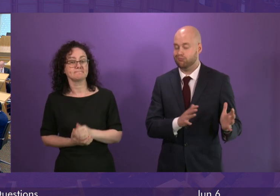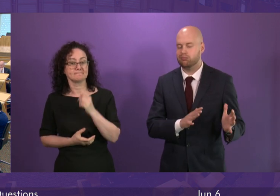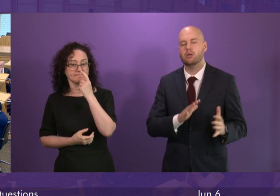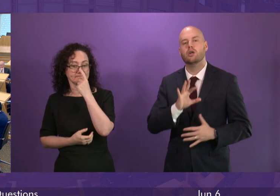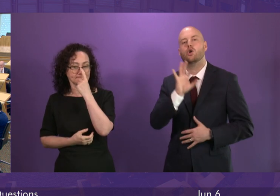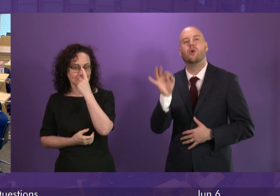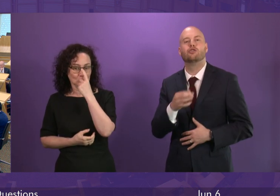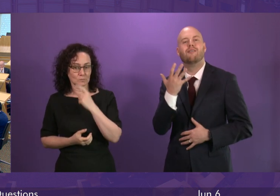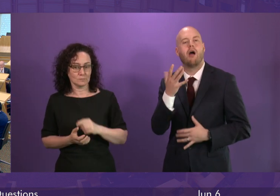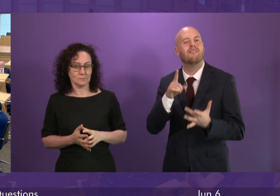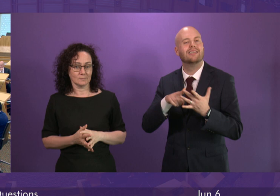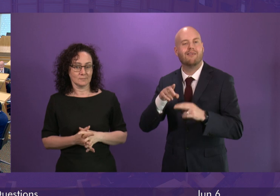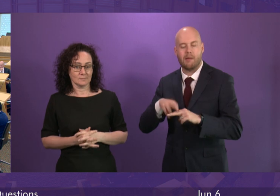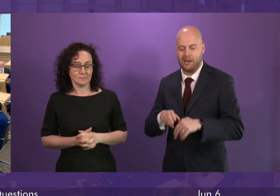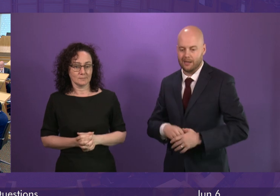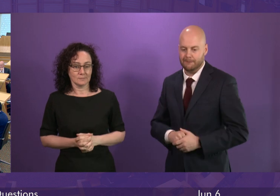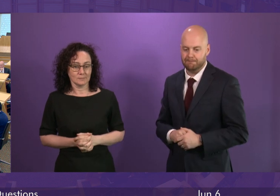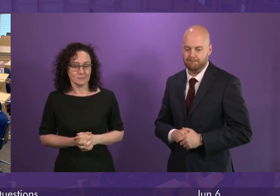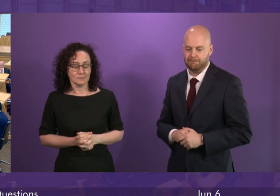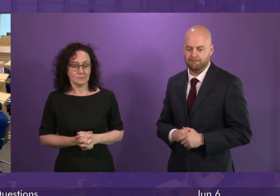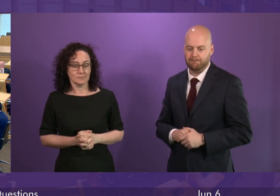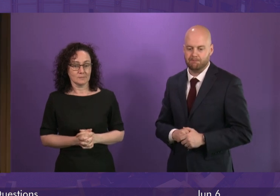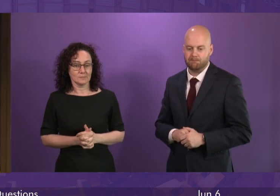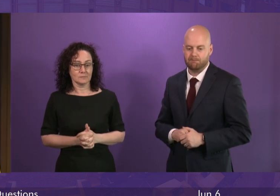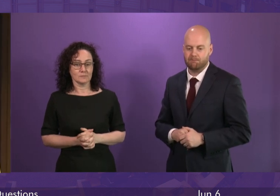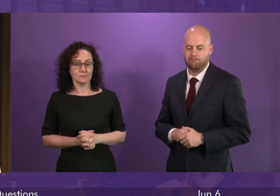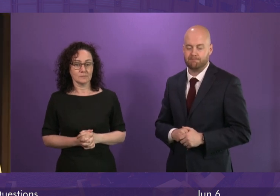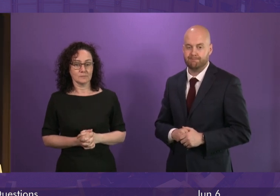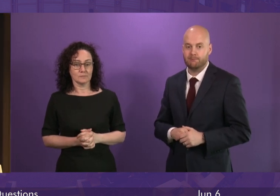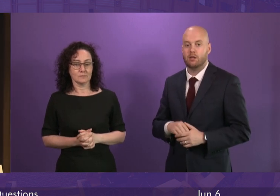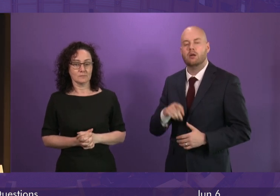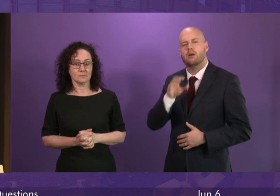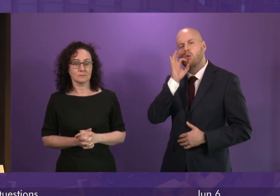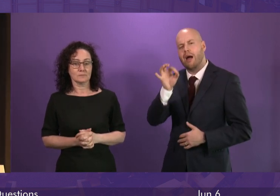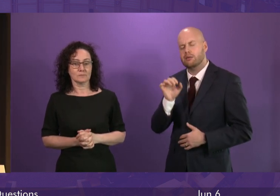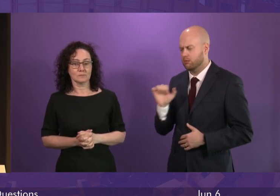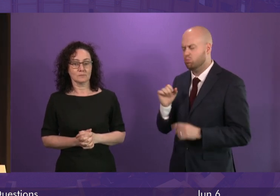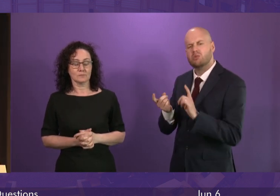Brexit. Linda Fabiani (East Kilbride) (SNP): To ask the Deputy First Minister what the Scottish Government’s response is to reports that